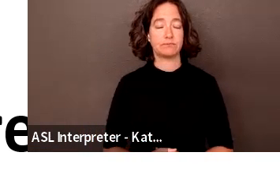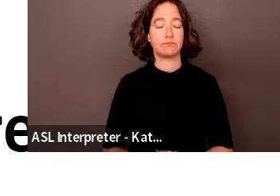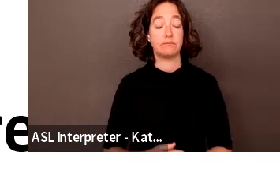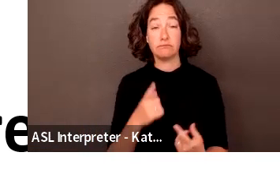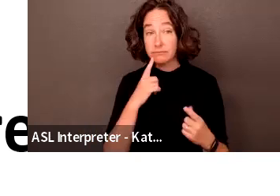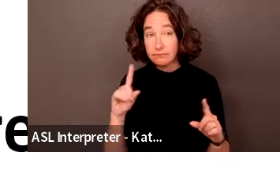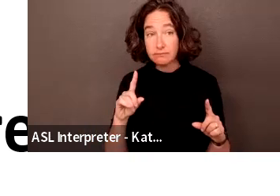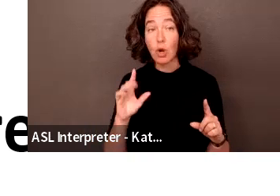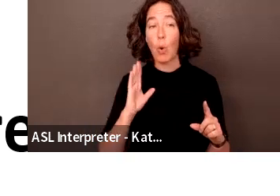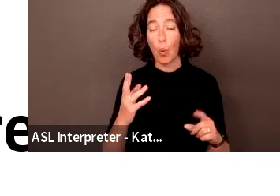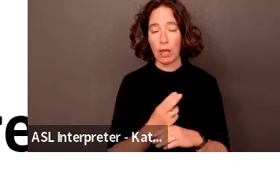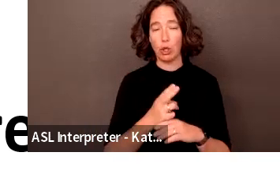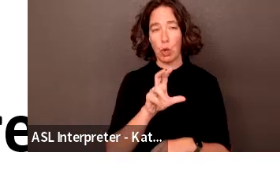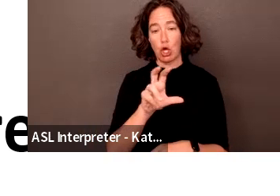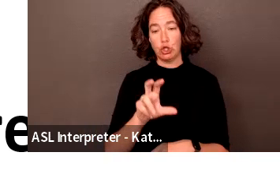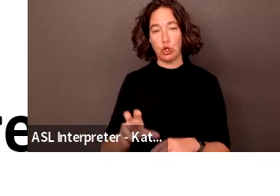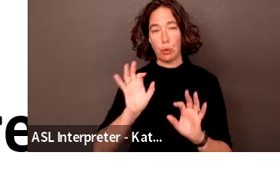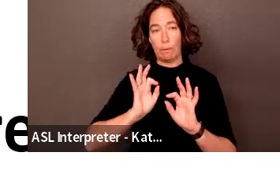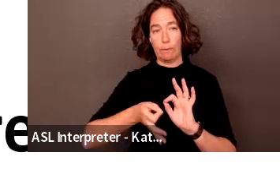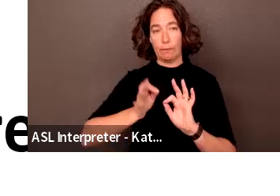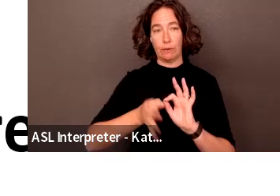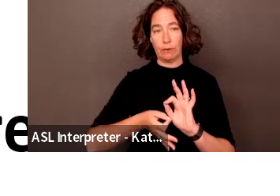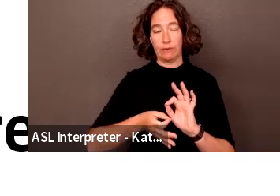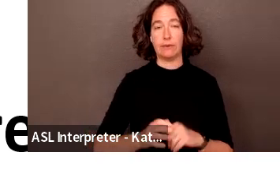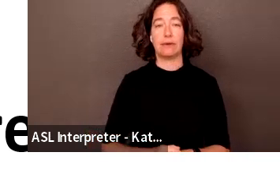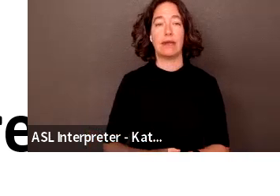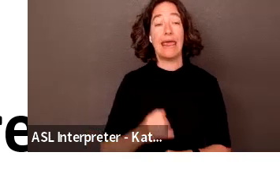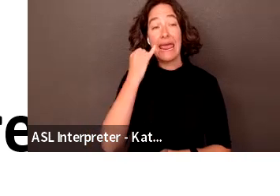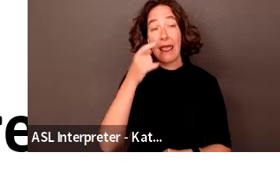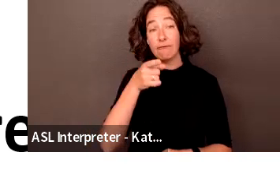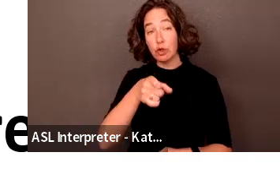spaces in which everyone can participate with the language of their